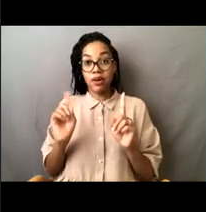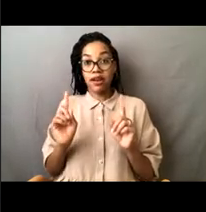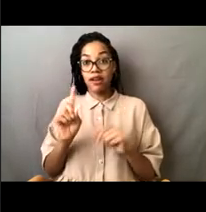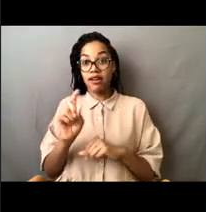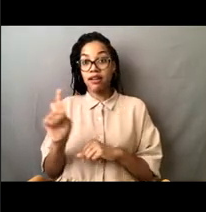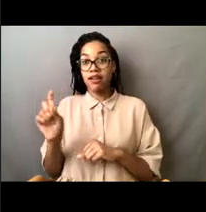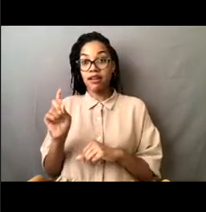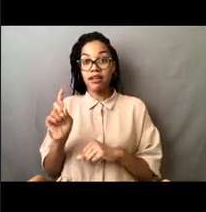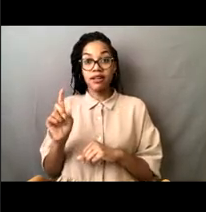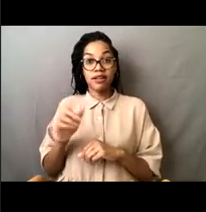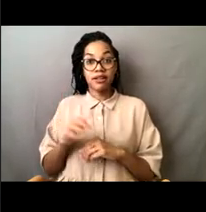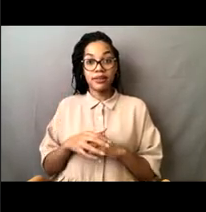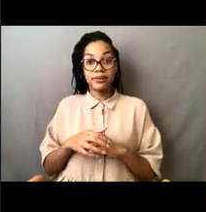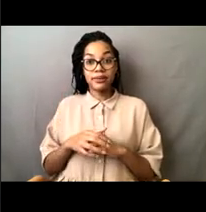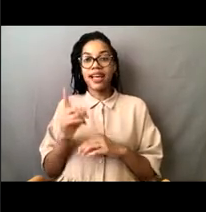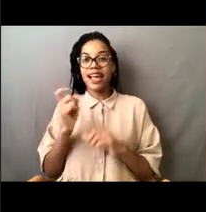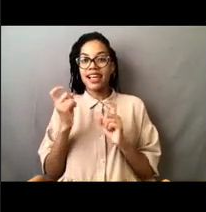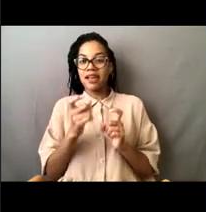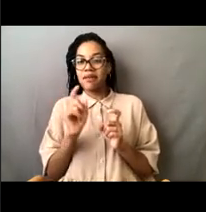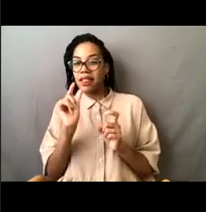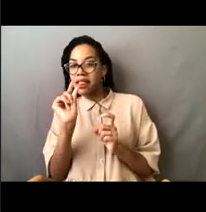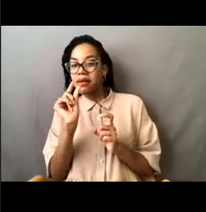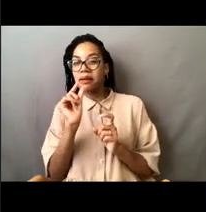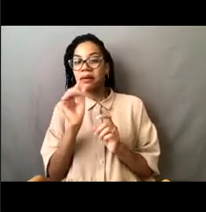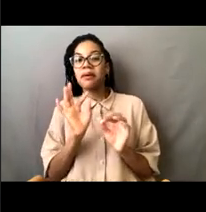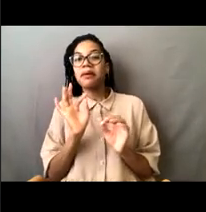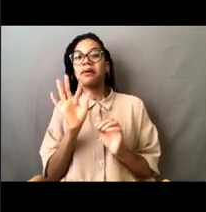I just kind of gave you a sneak peek with the Native Land map,